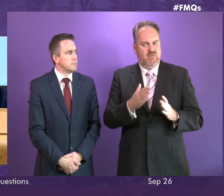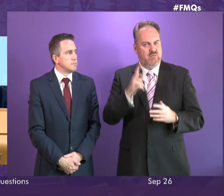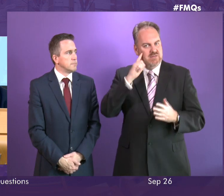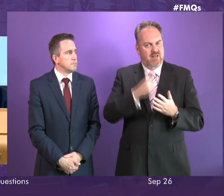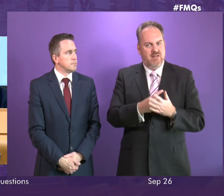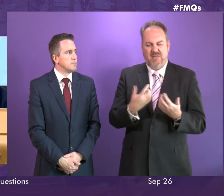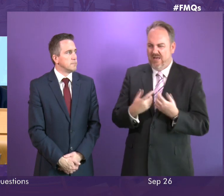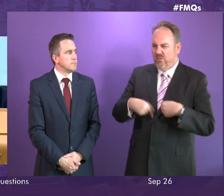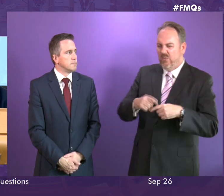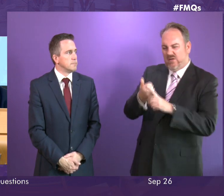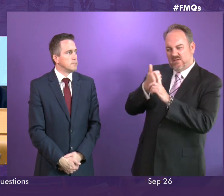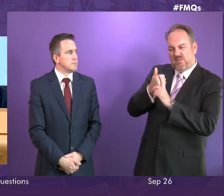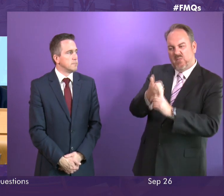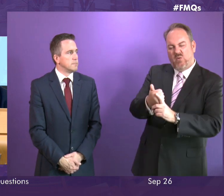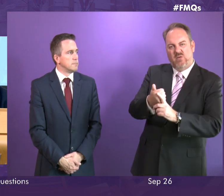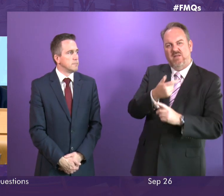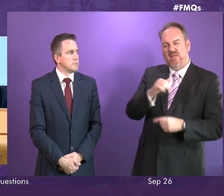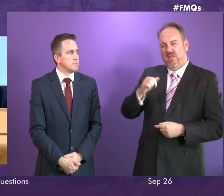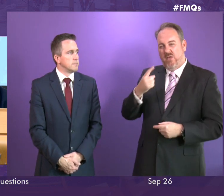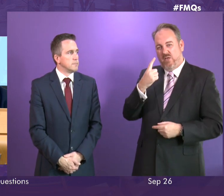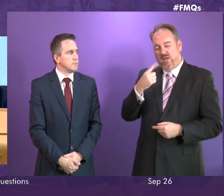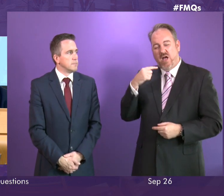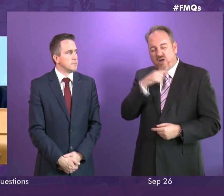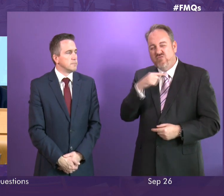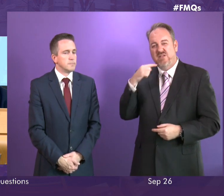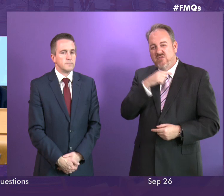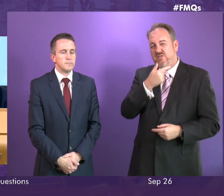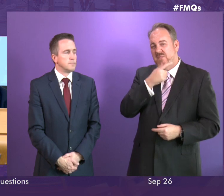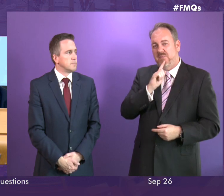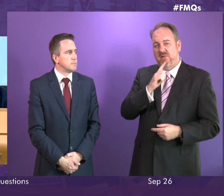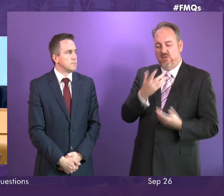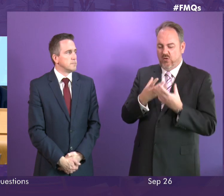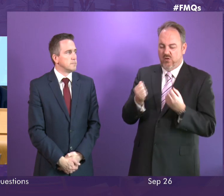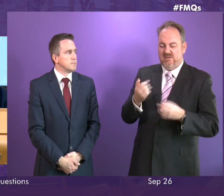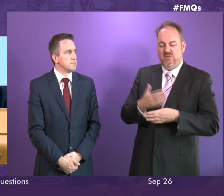anything to alleviate the position of the hundreds of people who were employed by Thomas